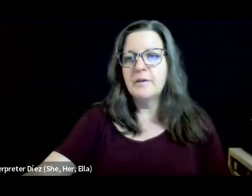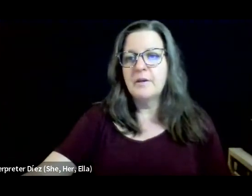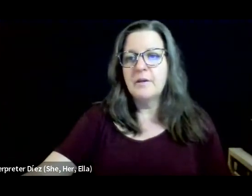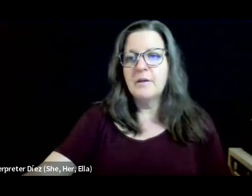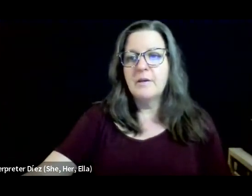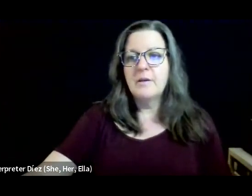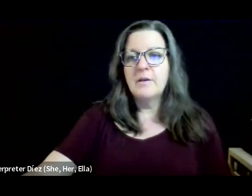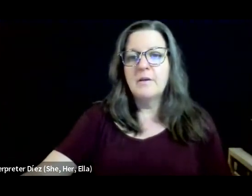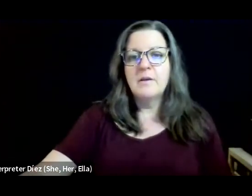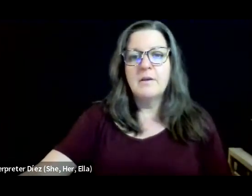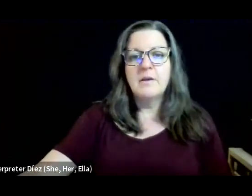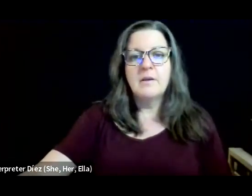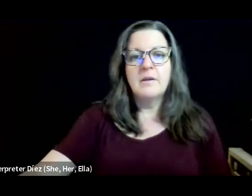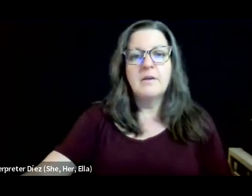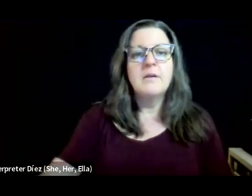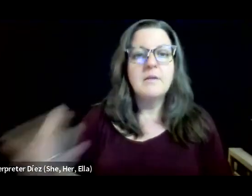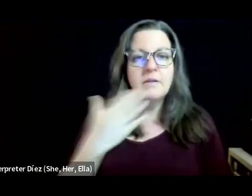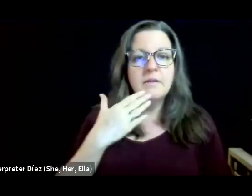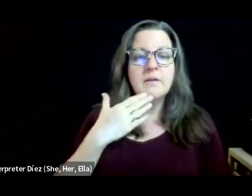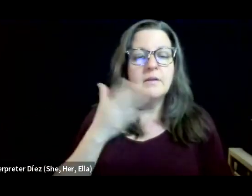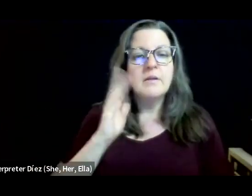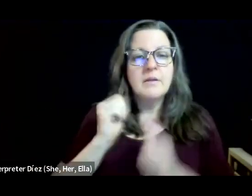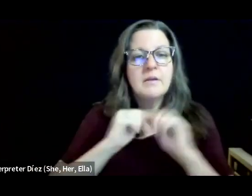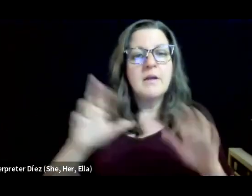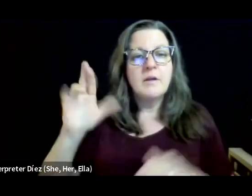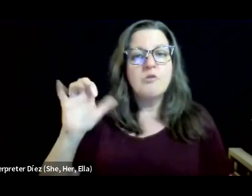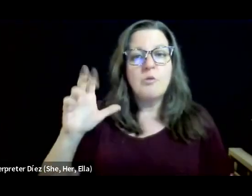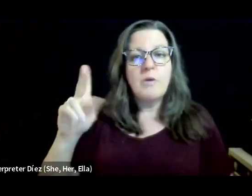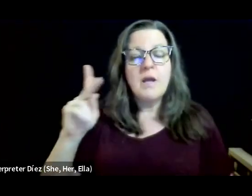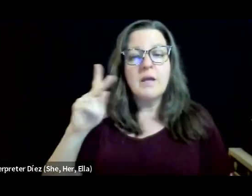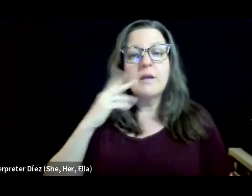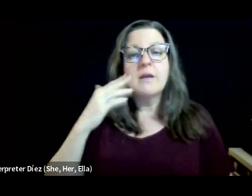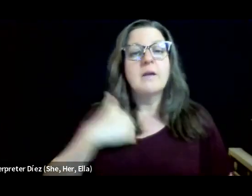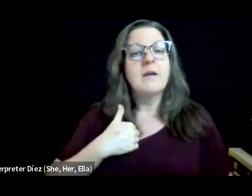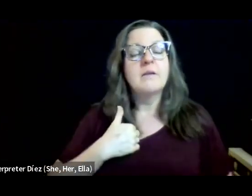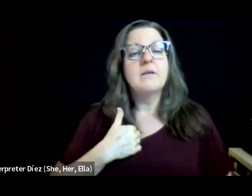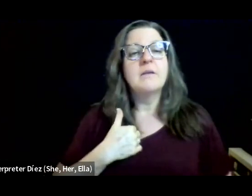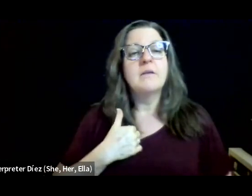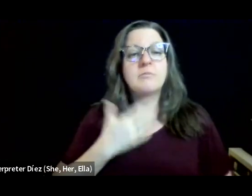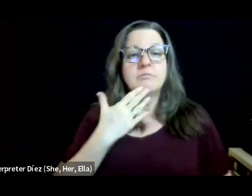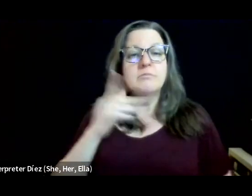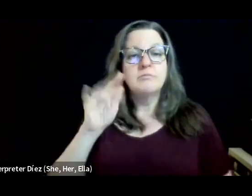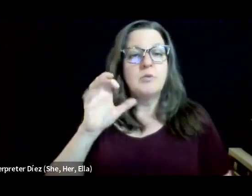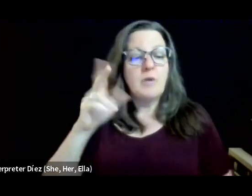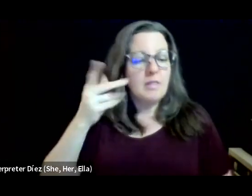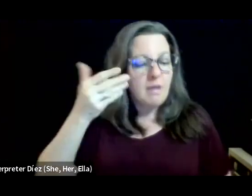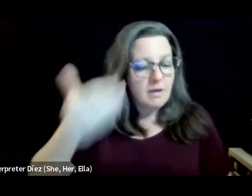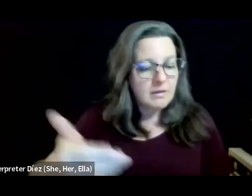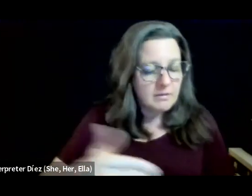And, uh, good luck and have a happy retirement. And I know there's a novel in you somewhere.